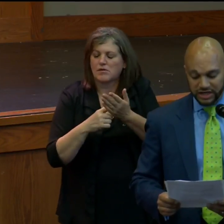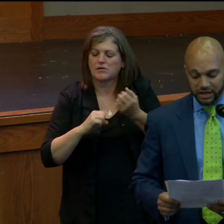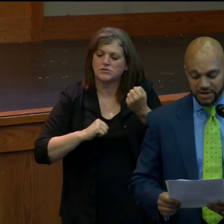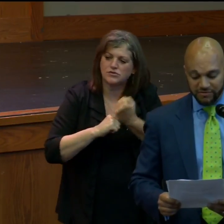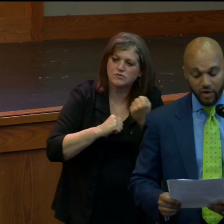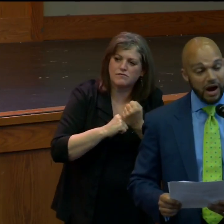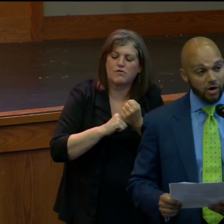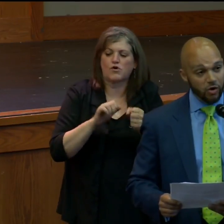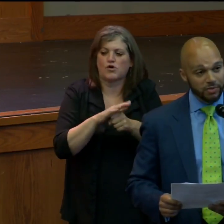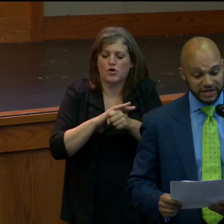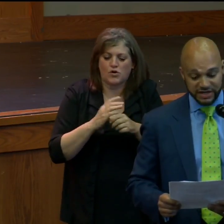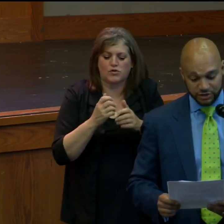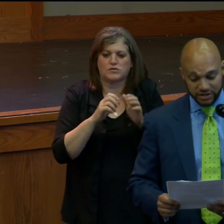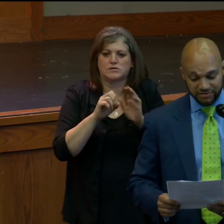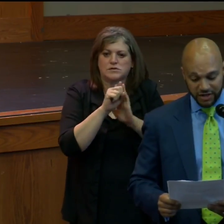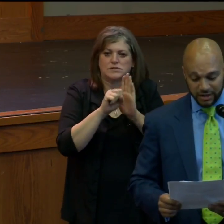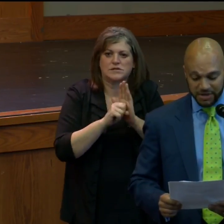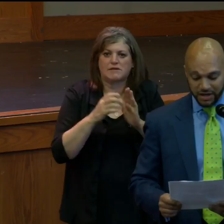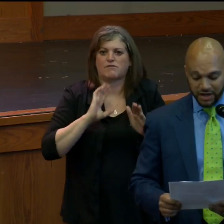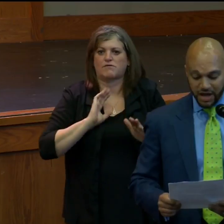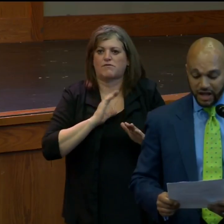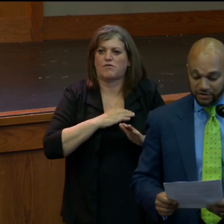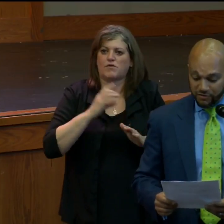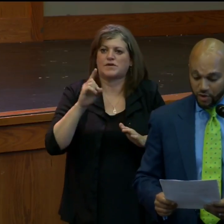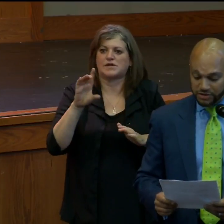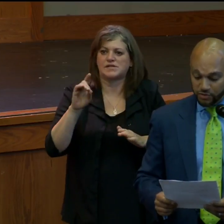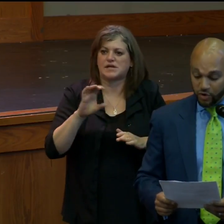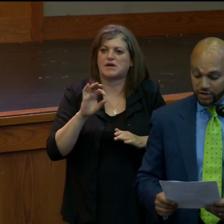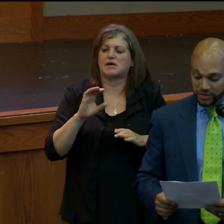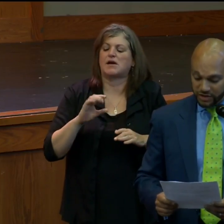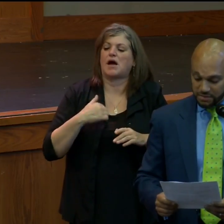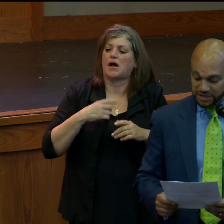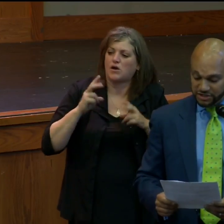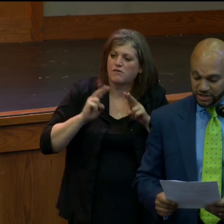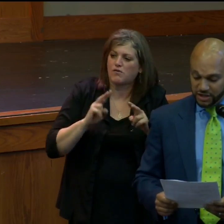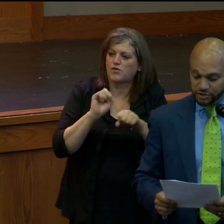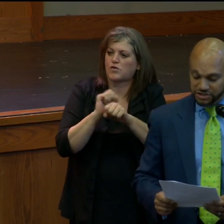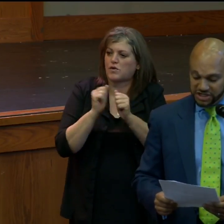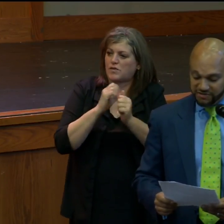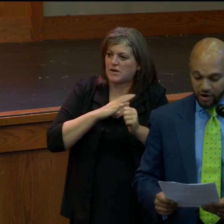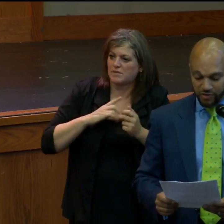AUTONOMY FOR OUR HOME, THE DISTRICT OF COLUMBIA. I LOOK FORWARD TO WORKING WITH THE COMMISSION TO ACHIEVE OUR